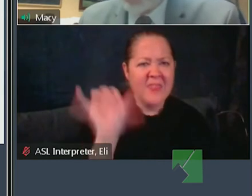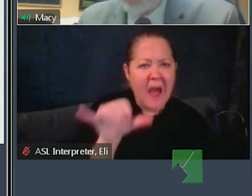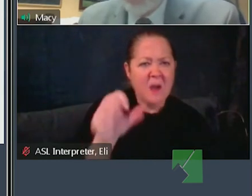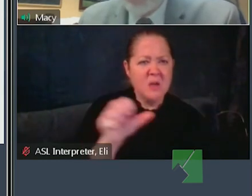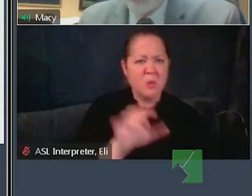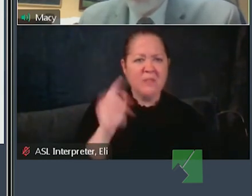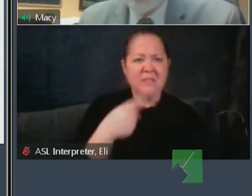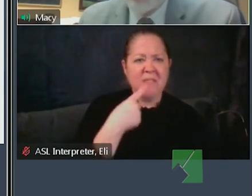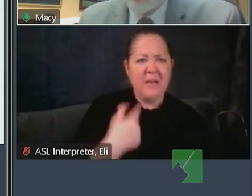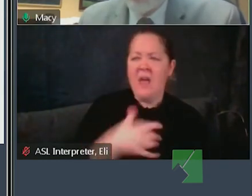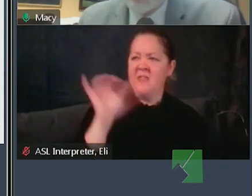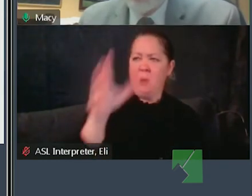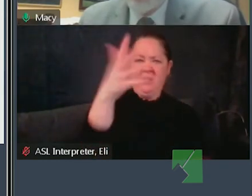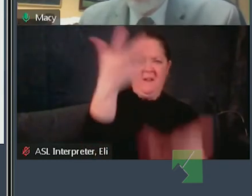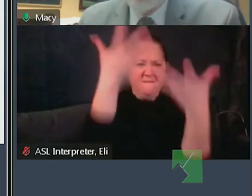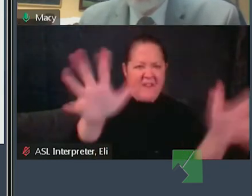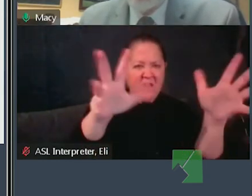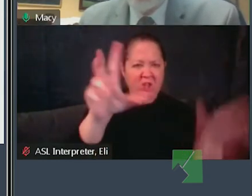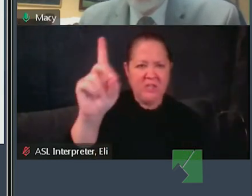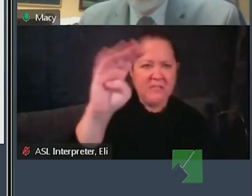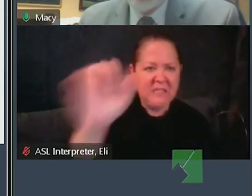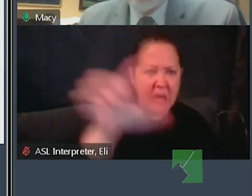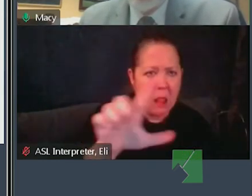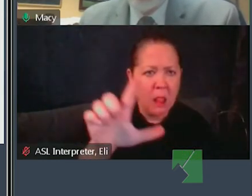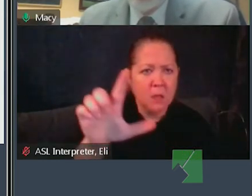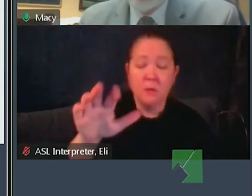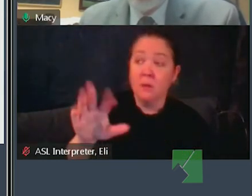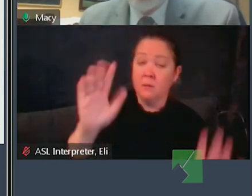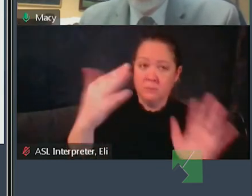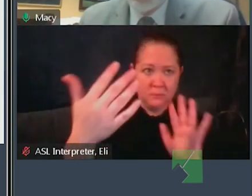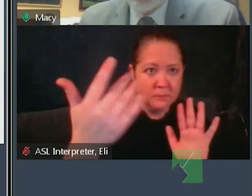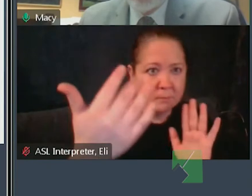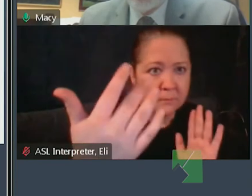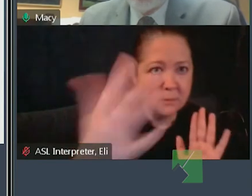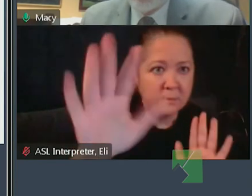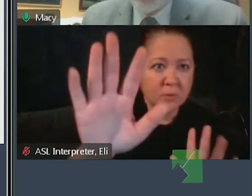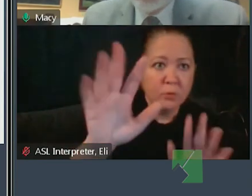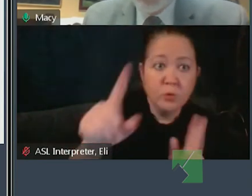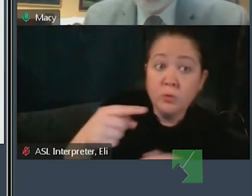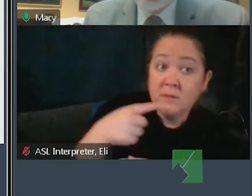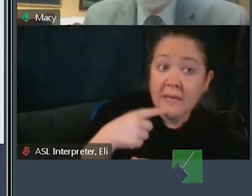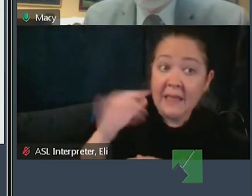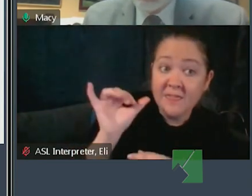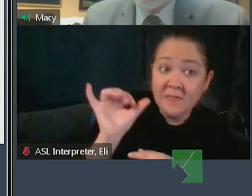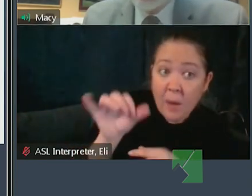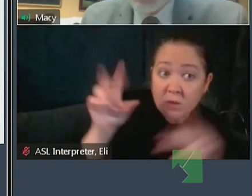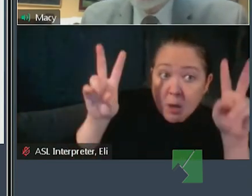Mr. Nelson, are you saying that that was, that was a quote in the meeting from the County. Dawn?